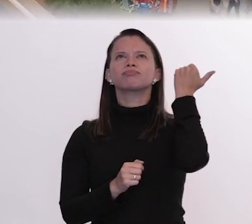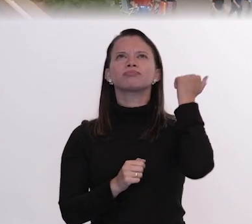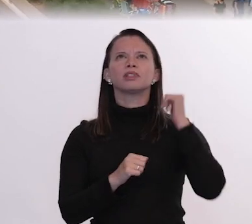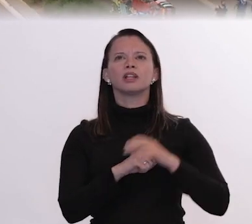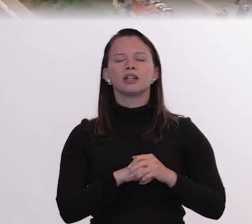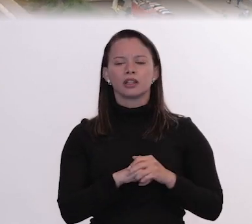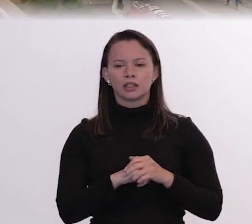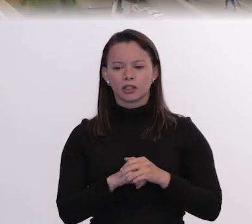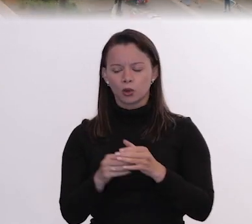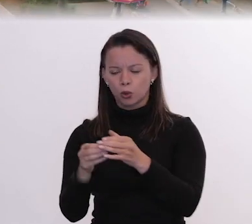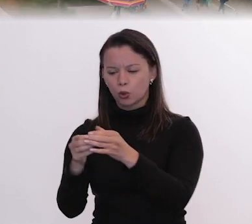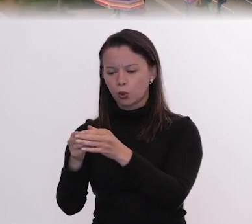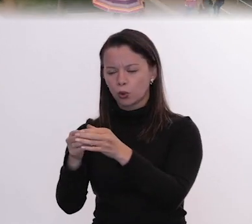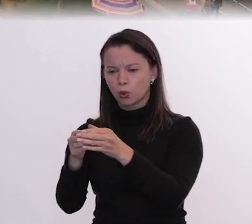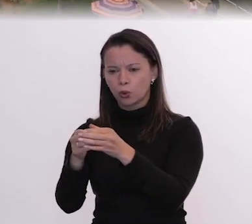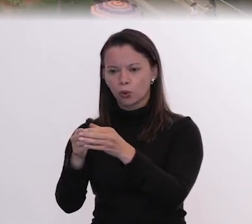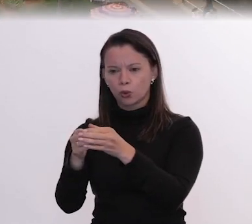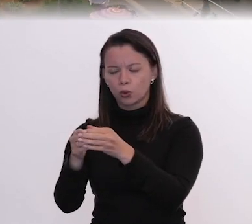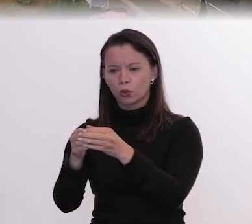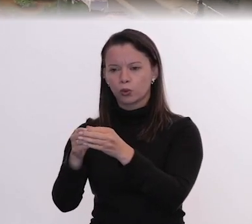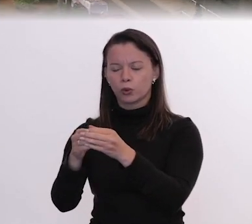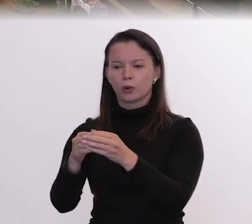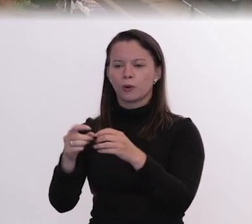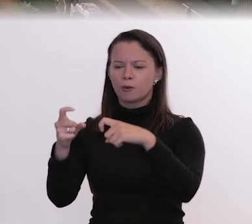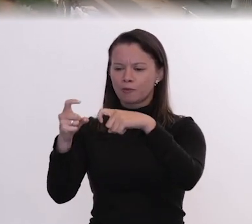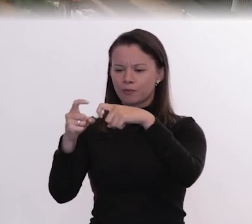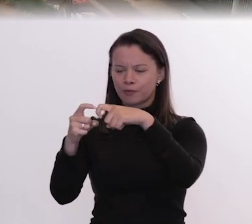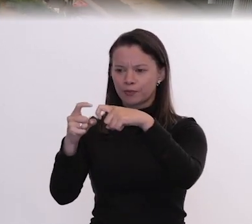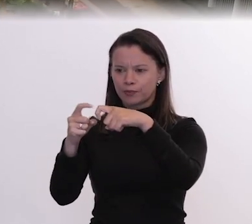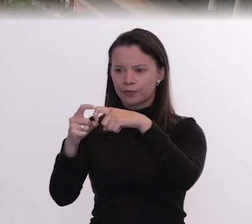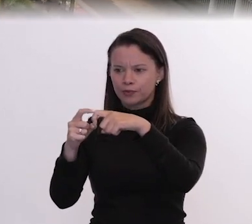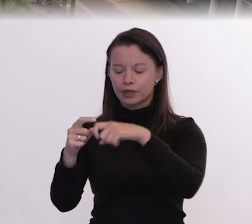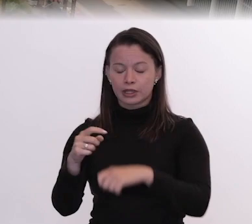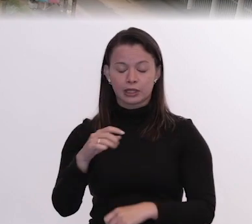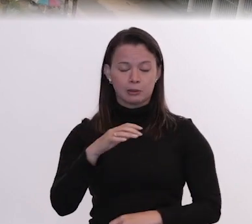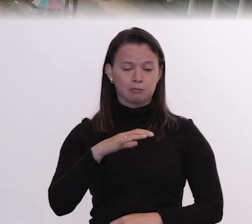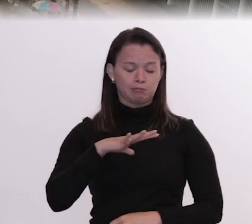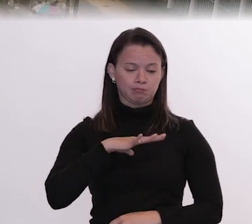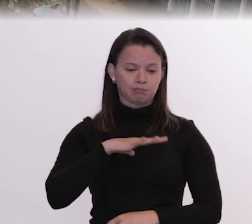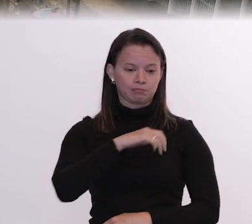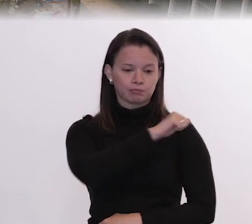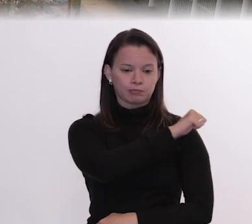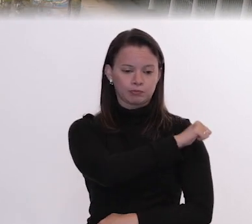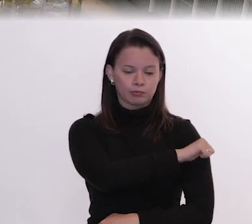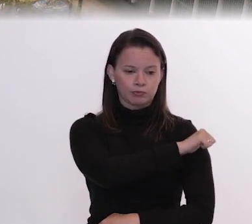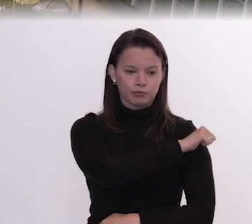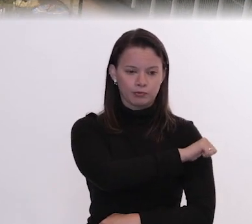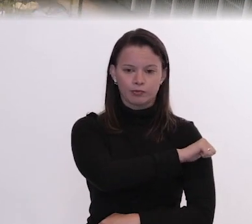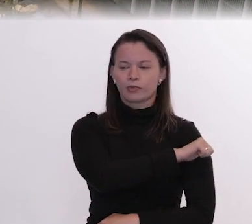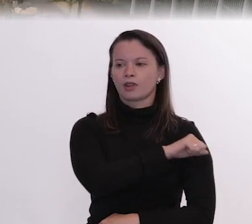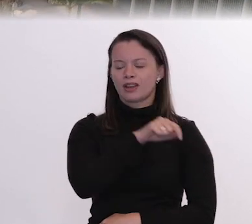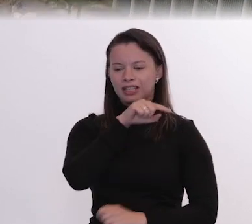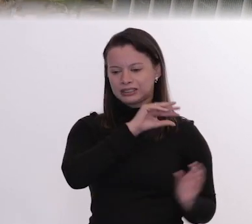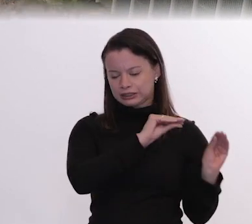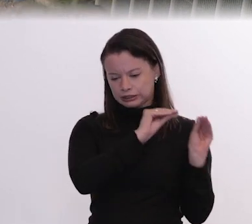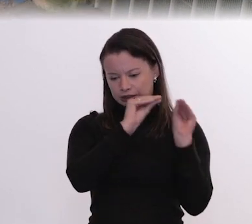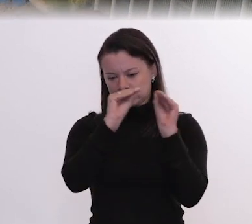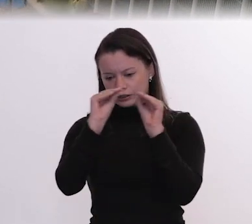migrated from Rio de Janeiro, Bahia and Recife to this provincial town, which was São Paulo. Let’s go.